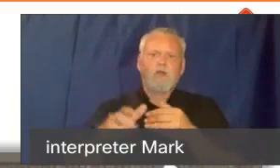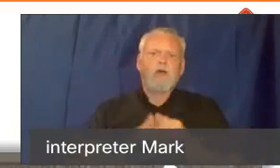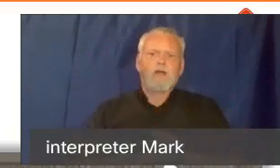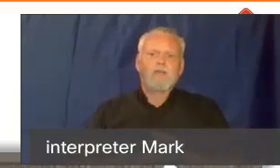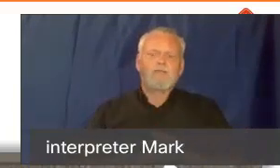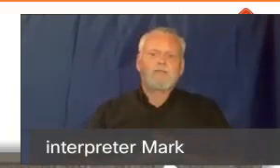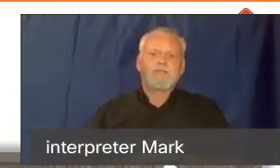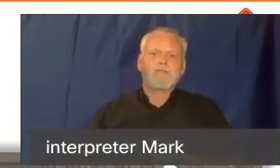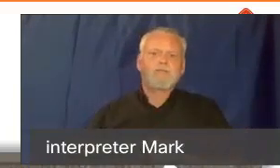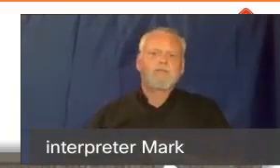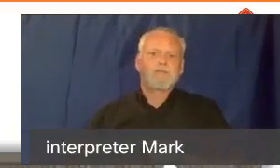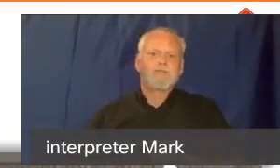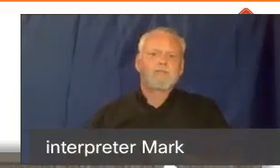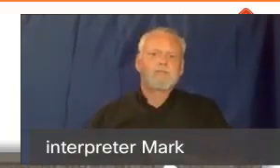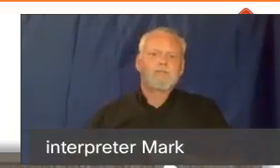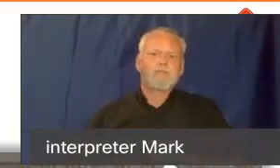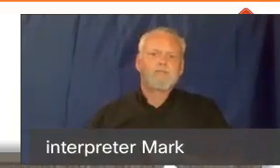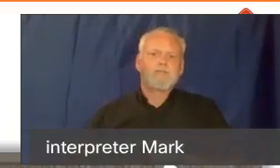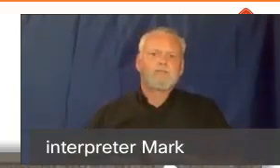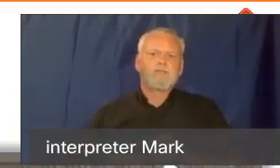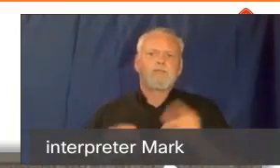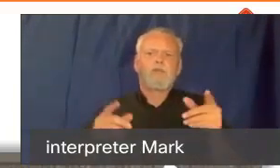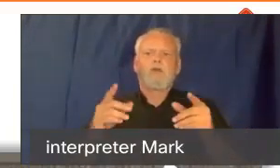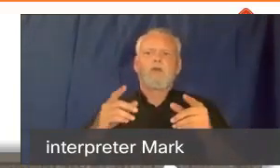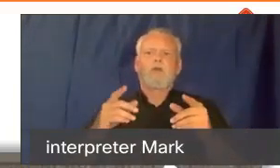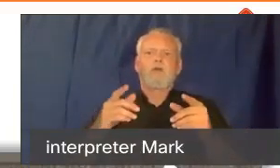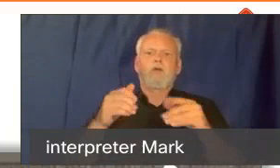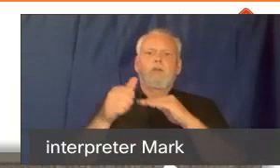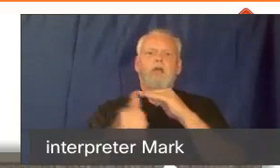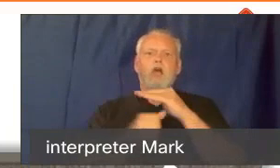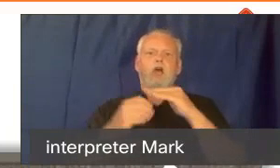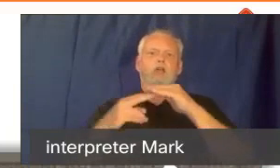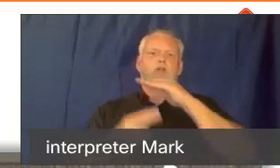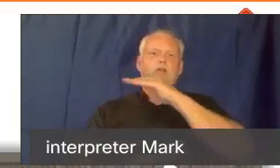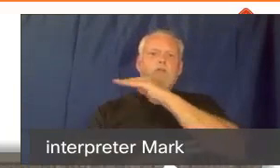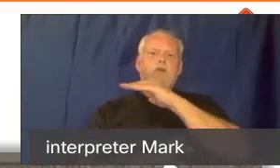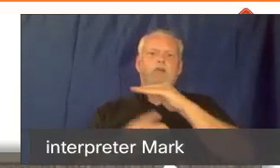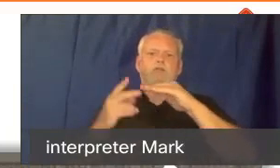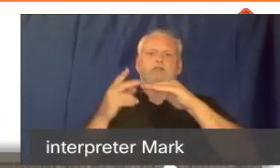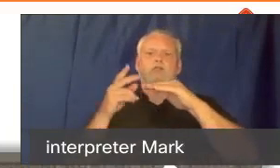This picture showing, it will be like, under under the bridge so that's going to extend it under the page.